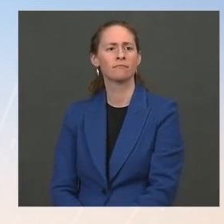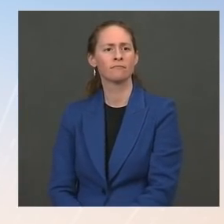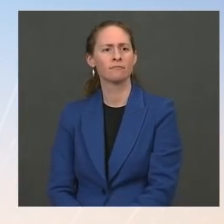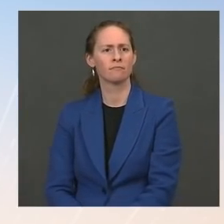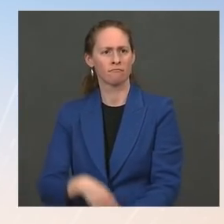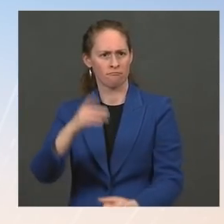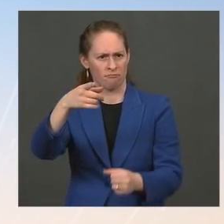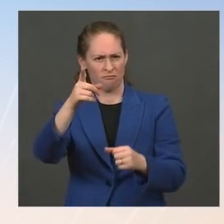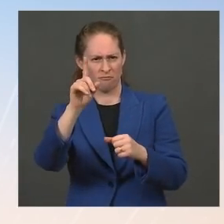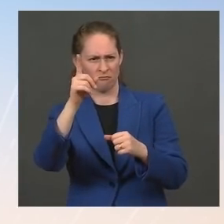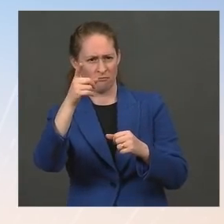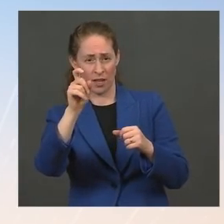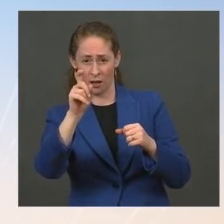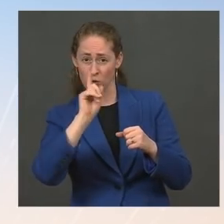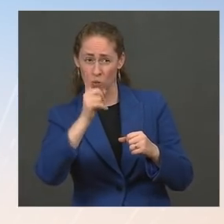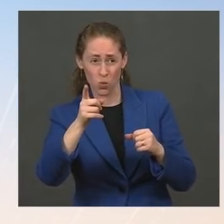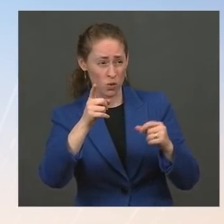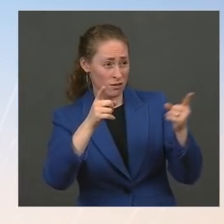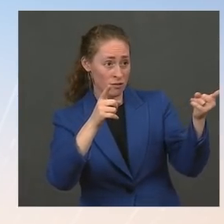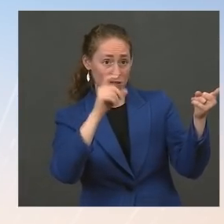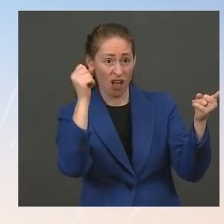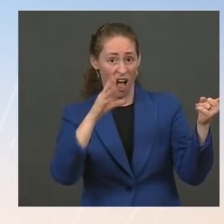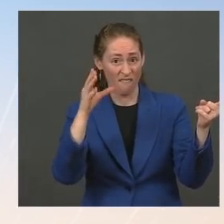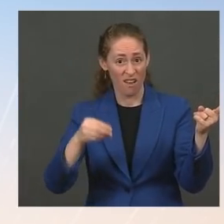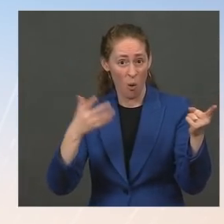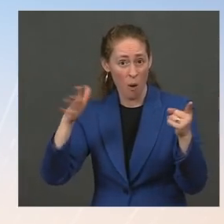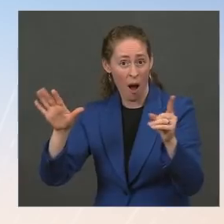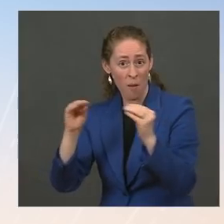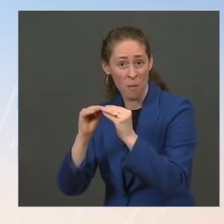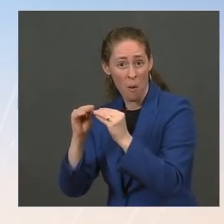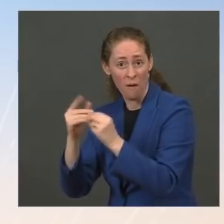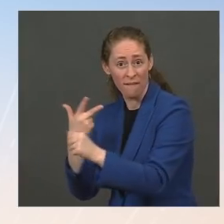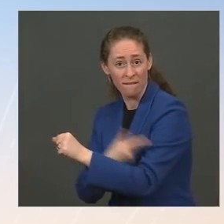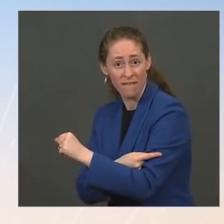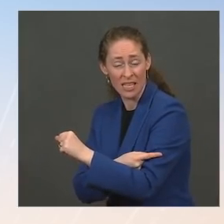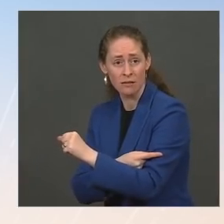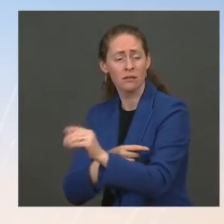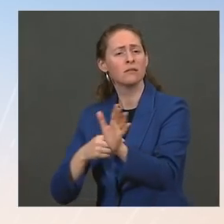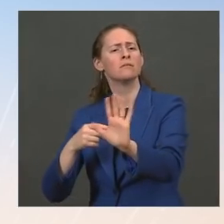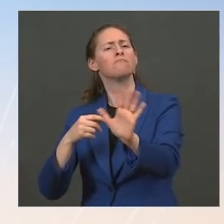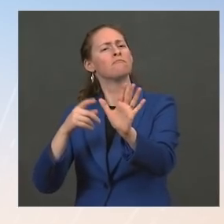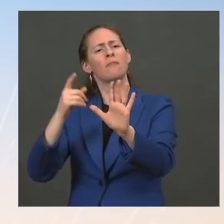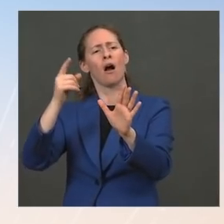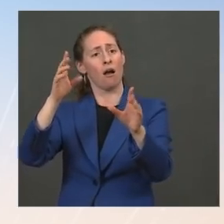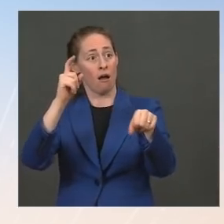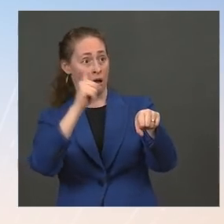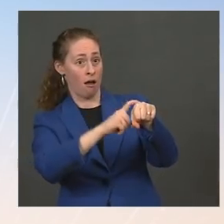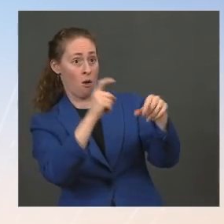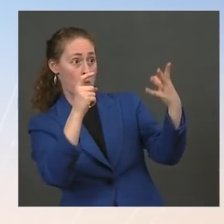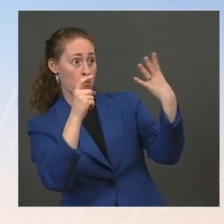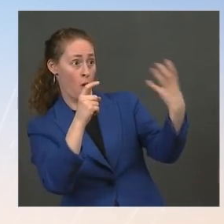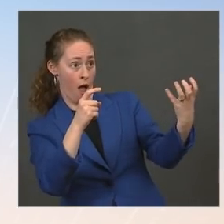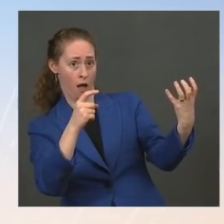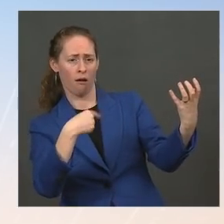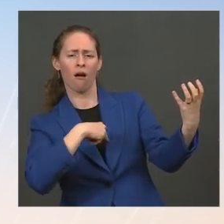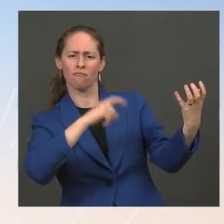to provide them with additional doses when they're prepared to receive them. Go ahead. The Press: Thank you. The Press: Thanks, Jen. Just to follow up on Kaitlan's question,